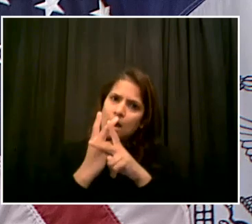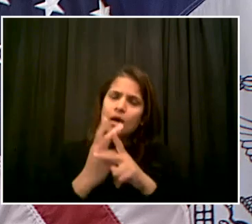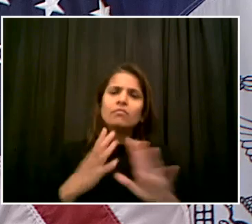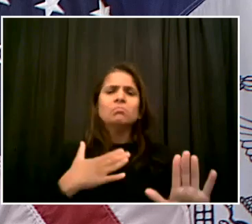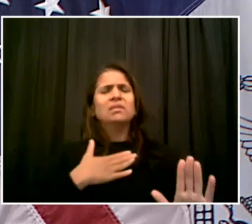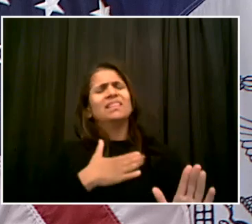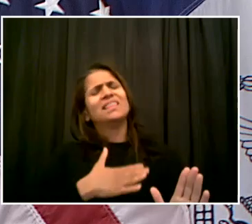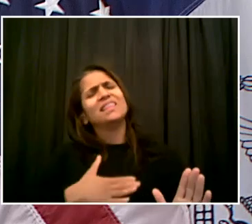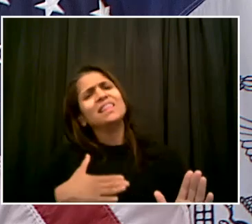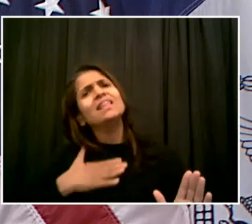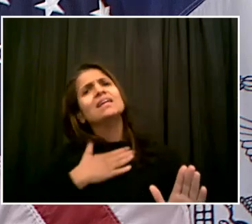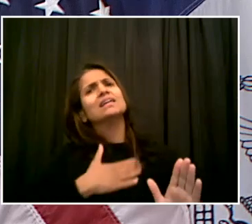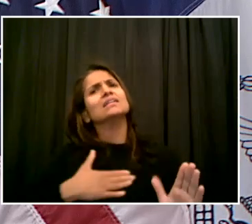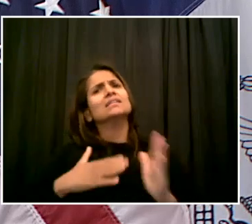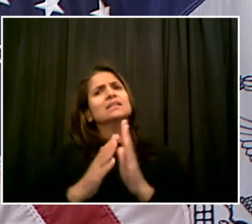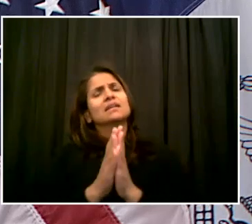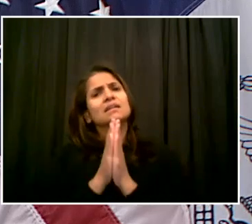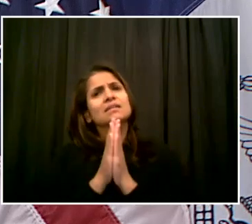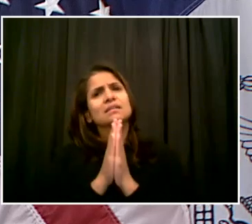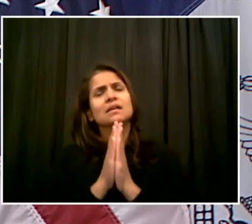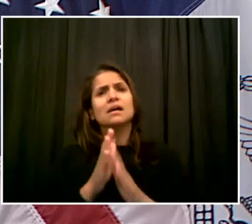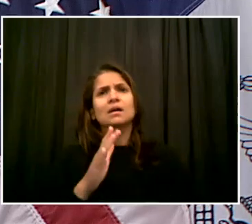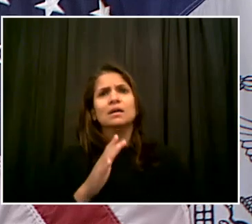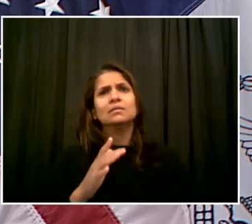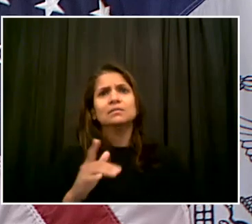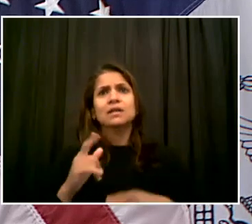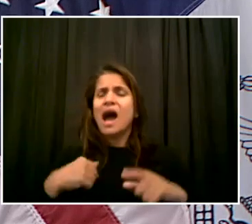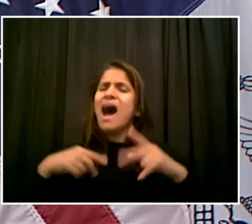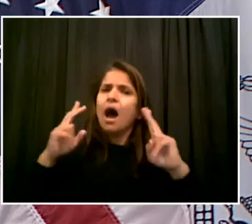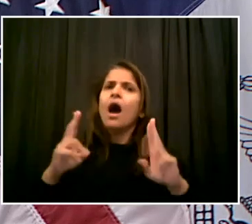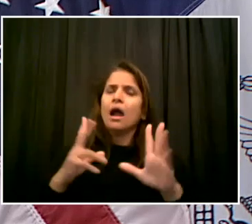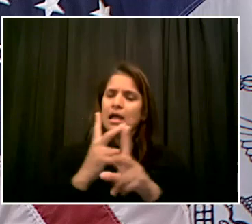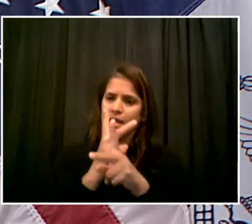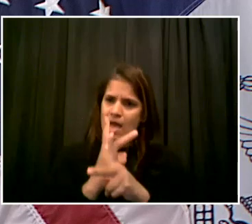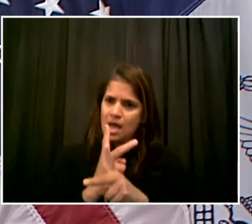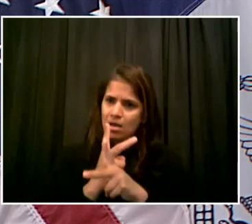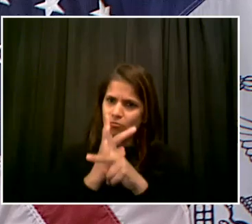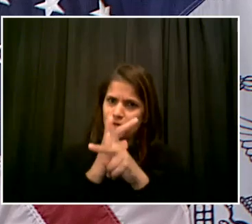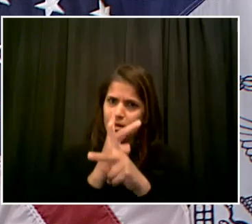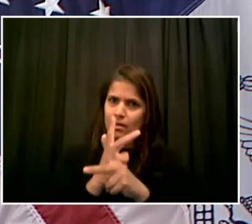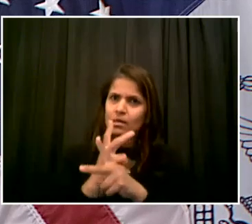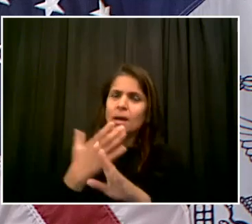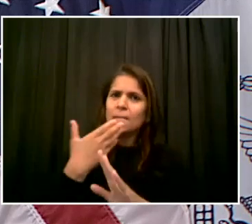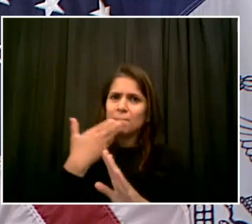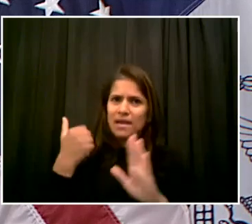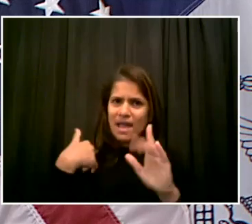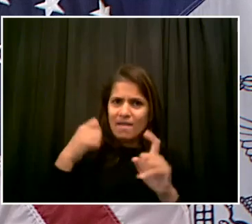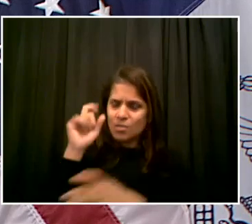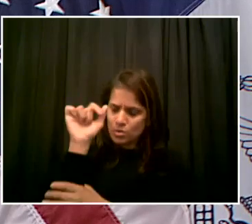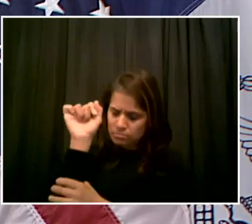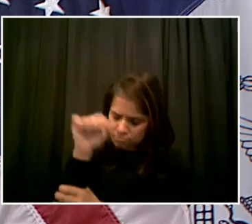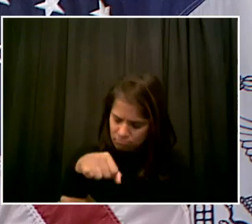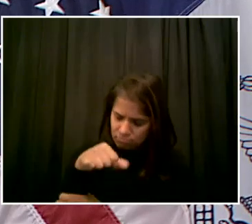MONT.HS BUT WE ARE BETTER THAN SOME OF WHAT YOU SEE